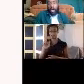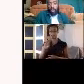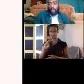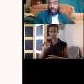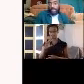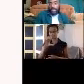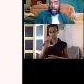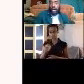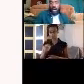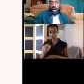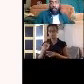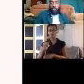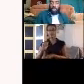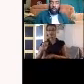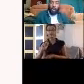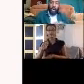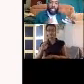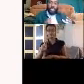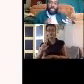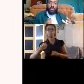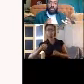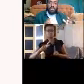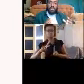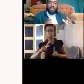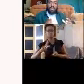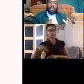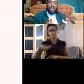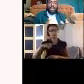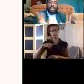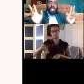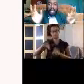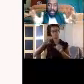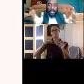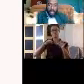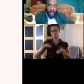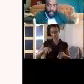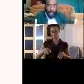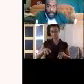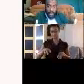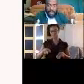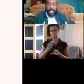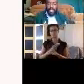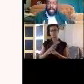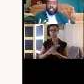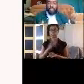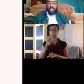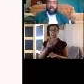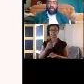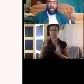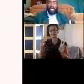about this. But really, we want to sort of use that as a case study, I guess, in terms